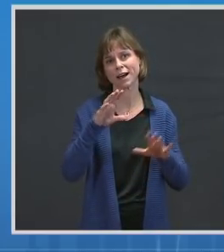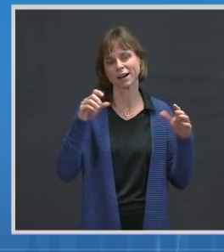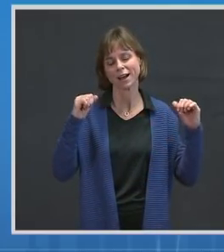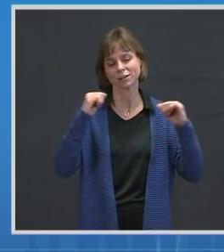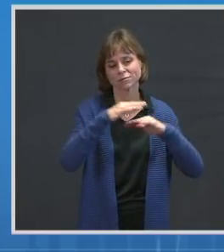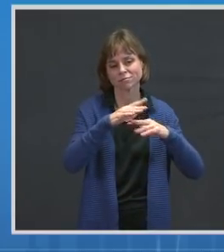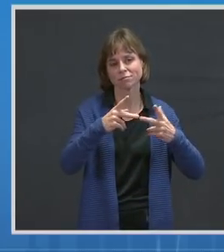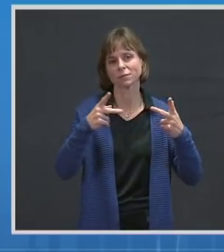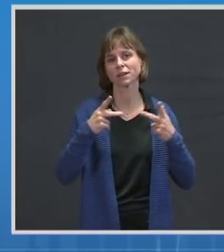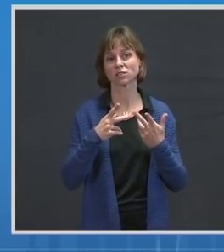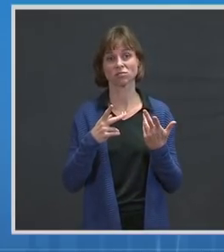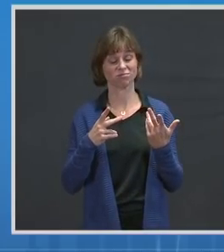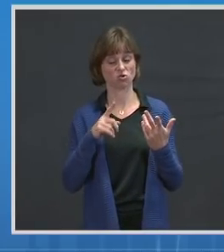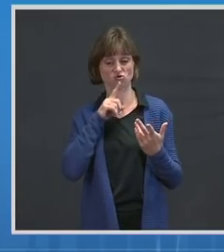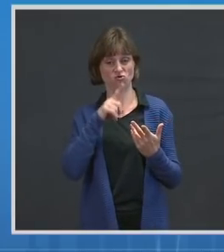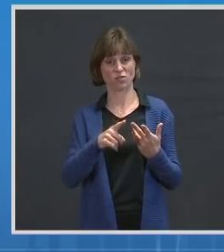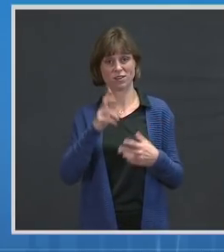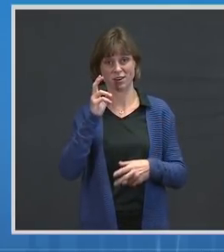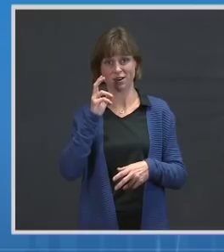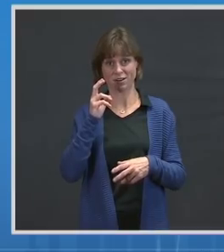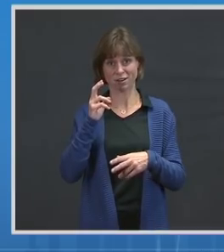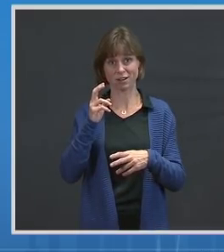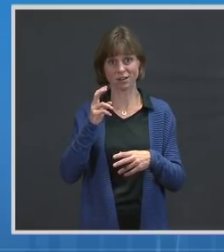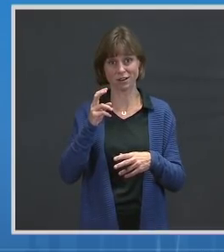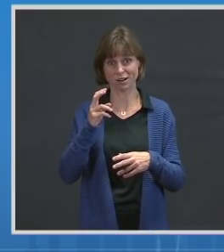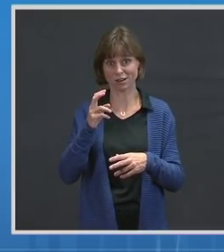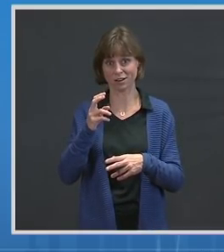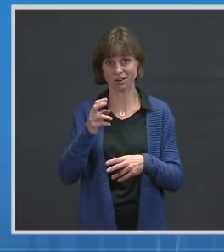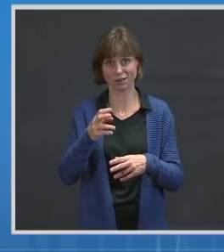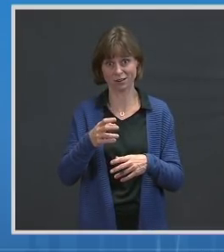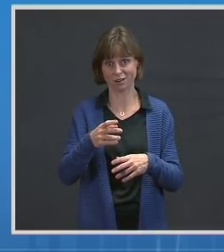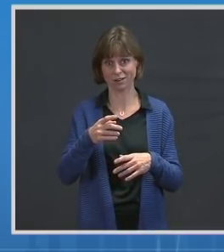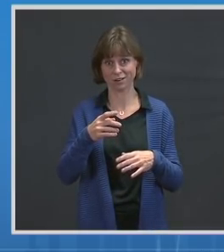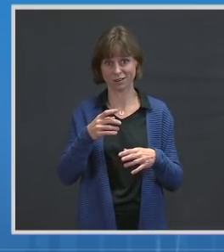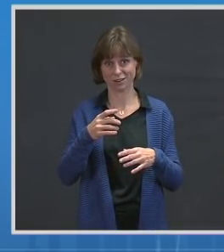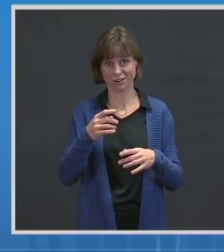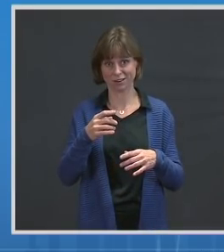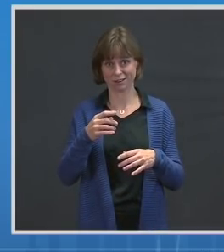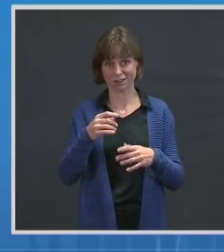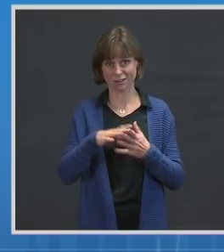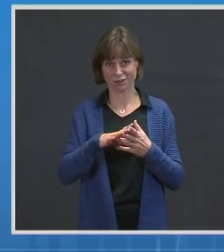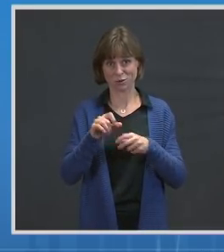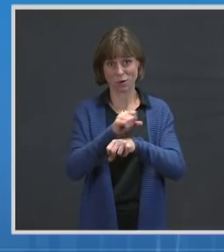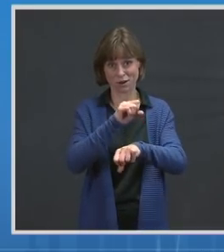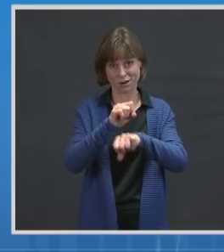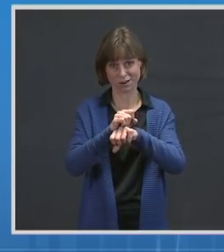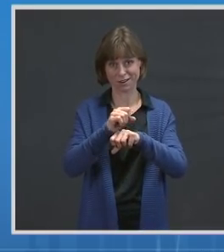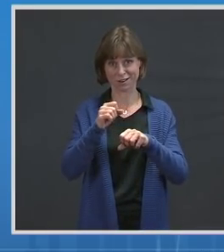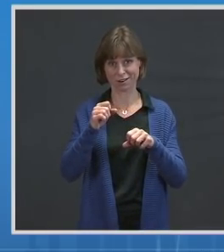to implement in non-medical settings or it can be hard to find the right partner to make testing work. These coordinating ceters